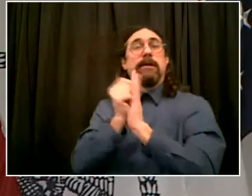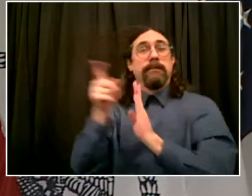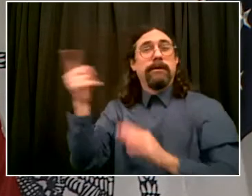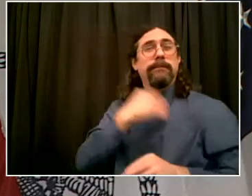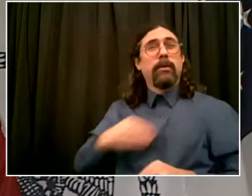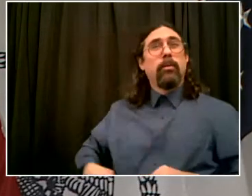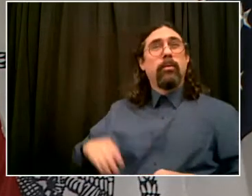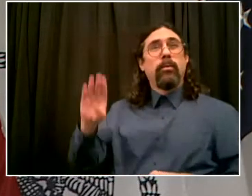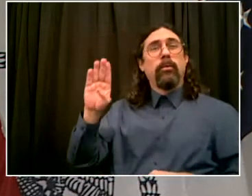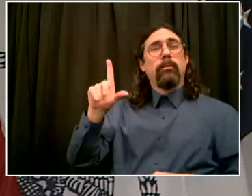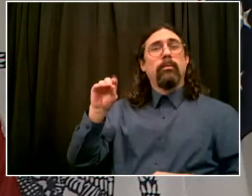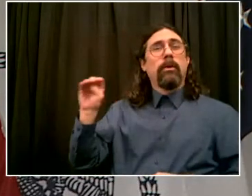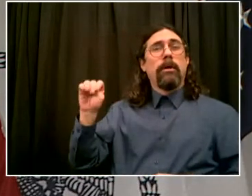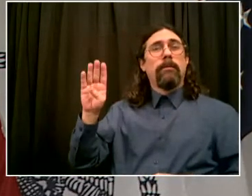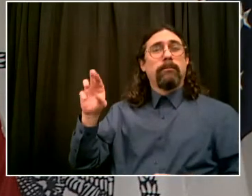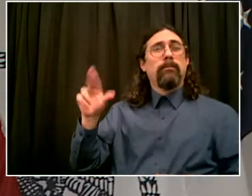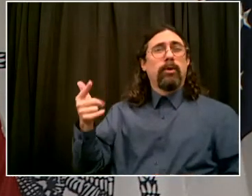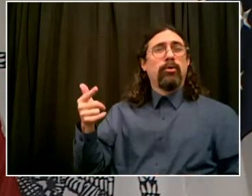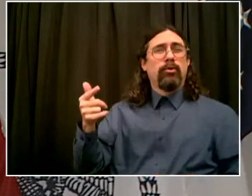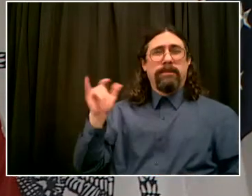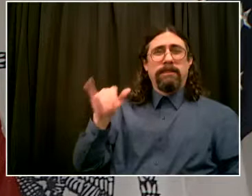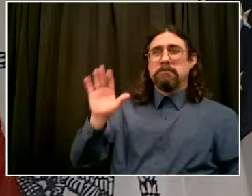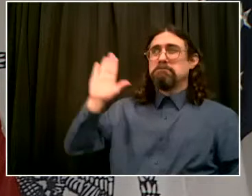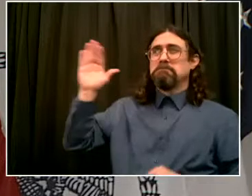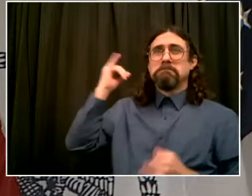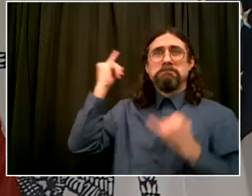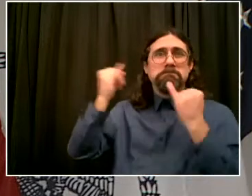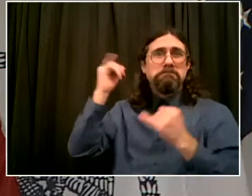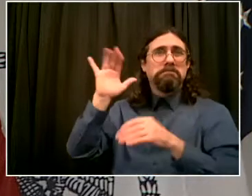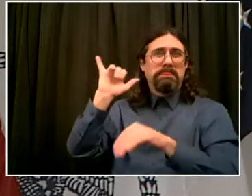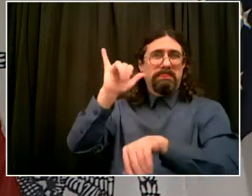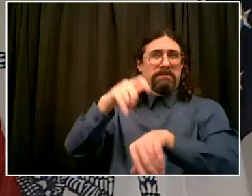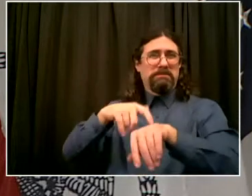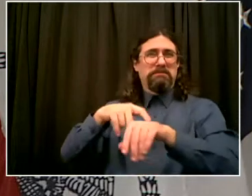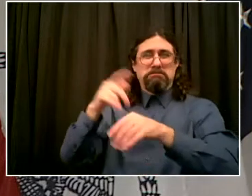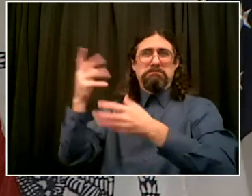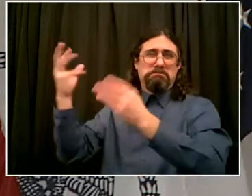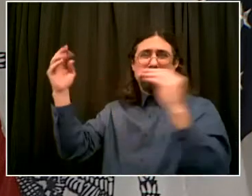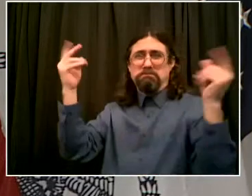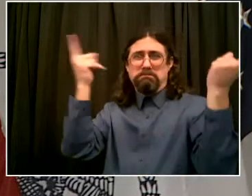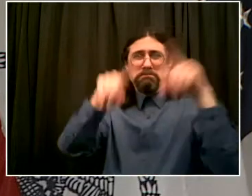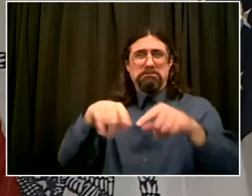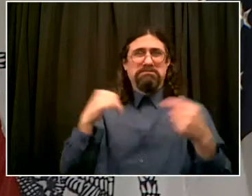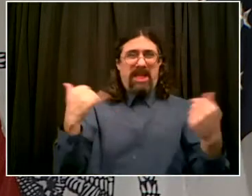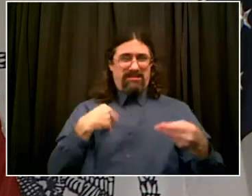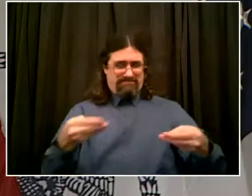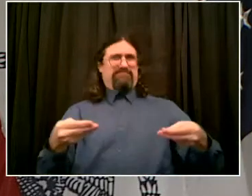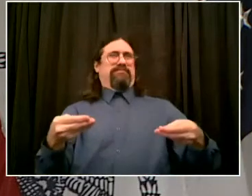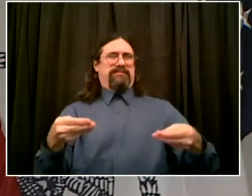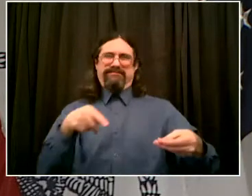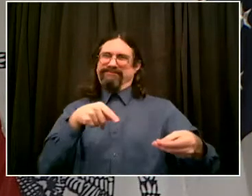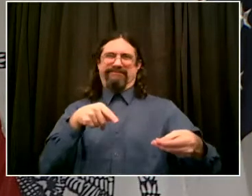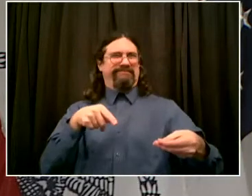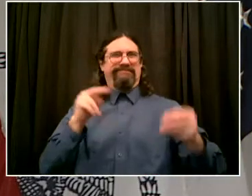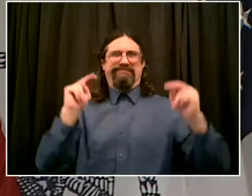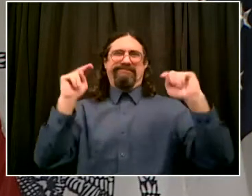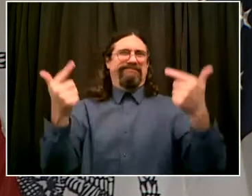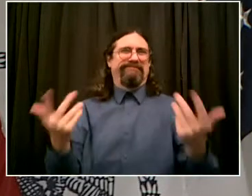STADIUMS DON'T MAKE SENSE. WE HAVE TO REEVALUATE THE WHOLE THING. WE'RE GOING TO DO THAT AS PART T